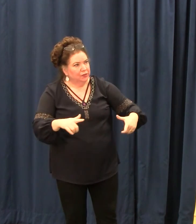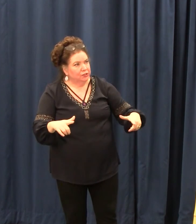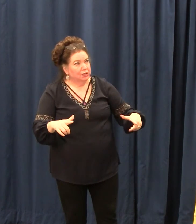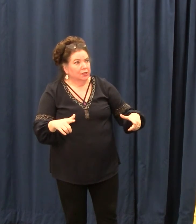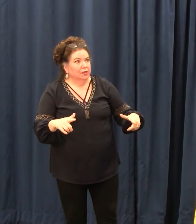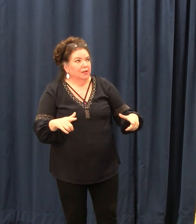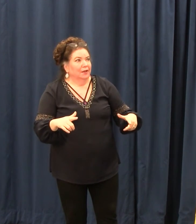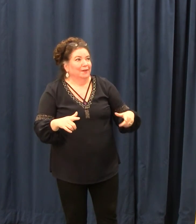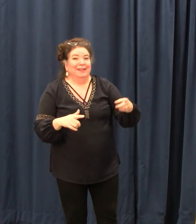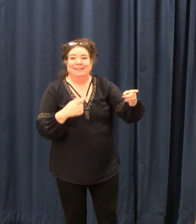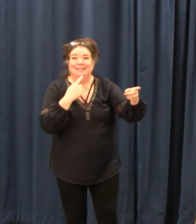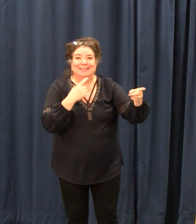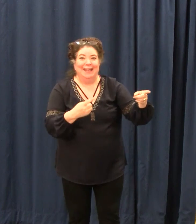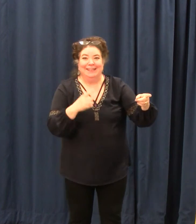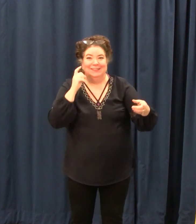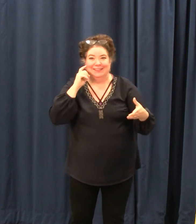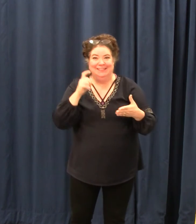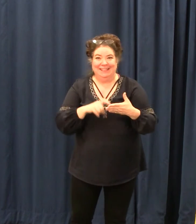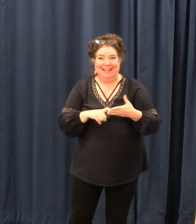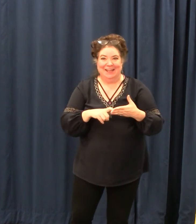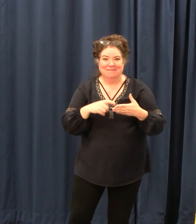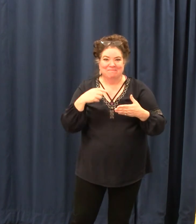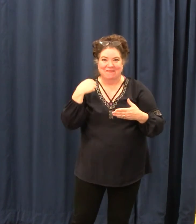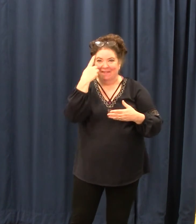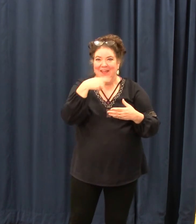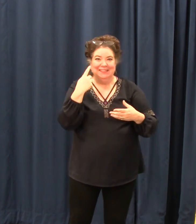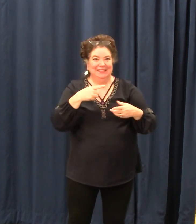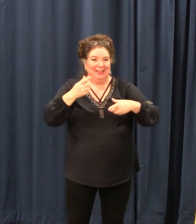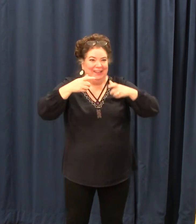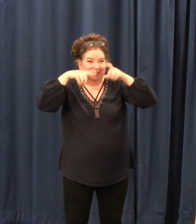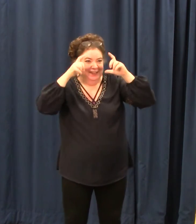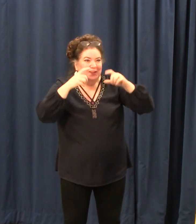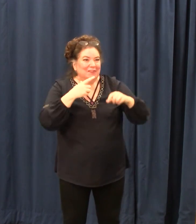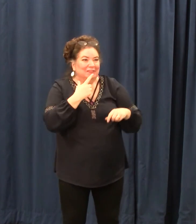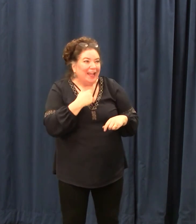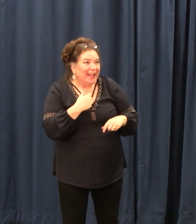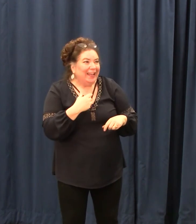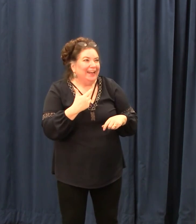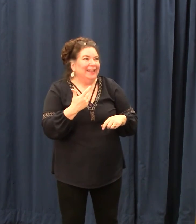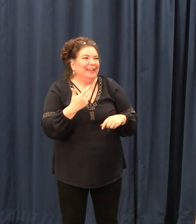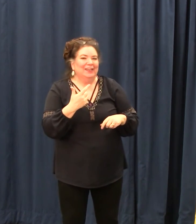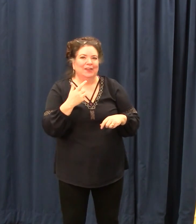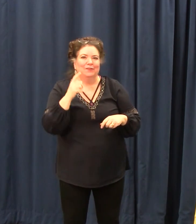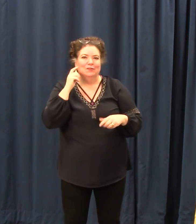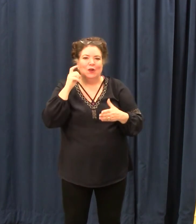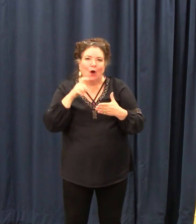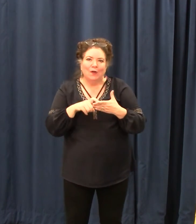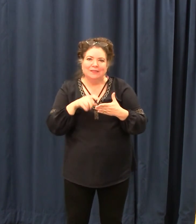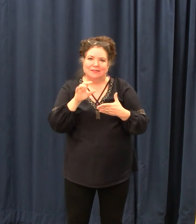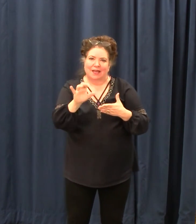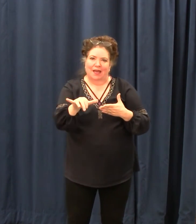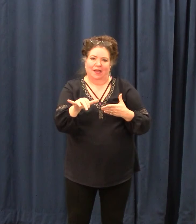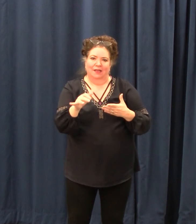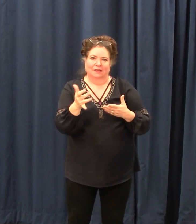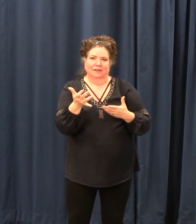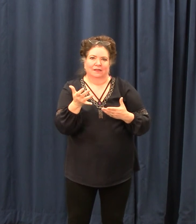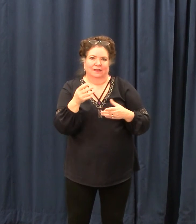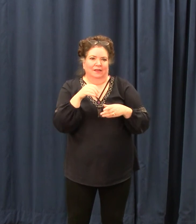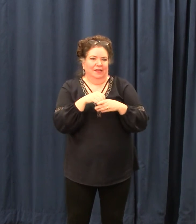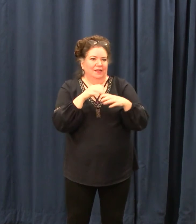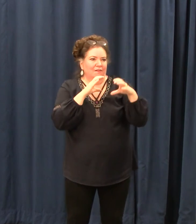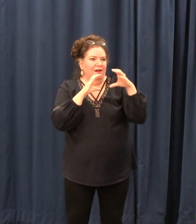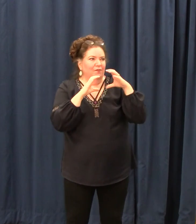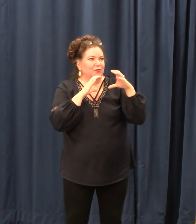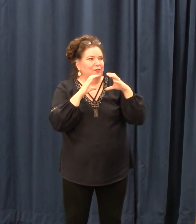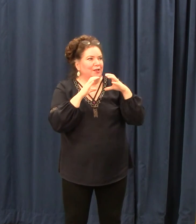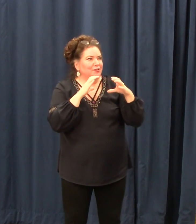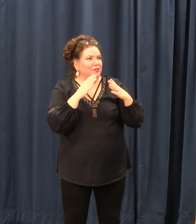Like she said, you can see my face had gone red. If you notice that in a conversation